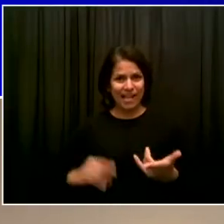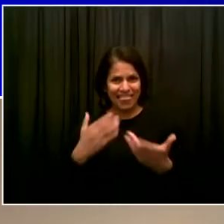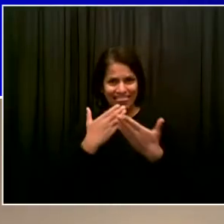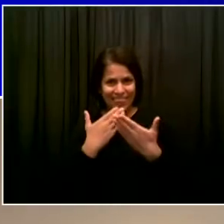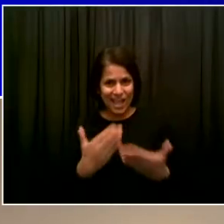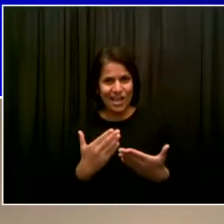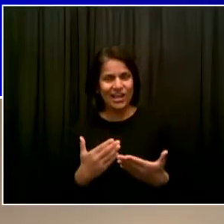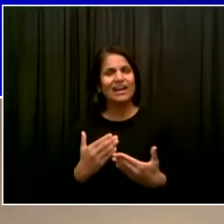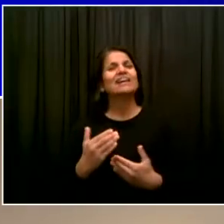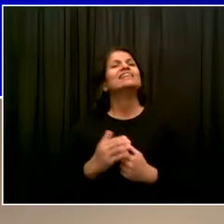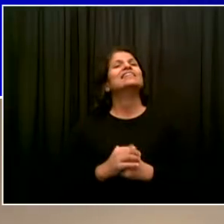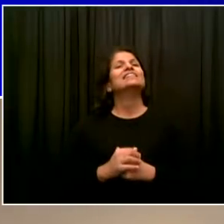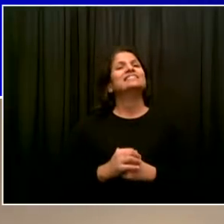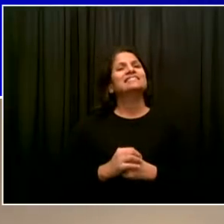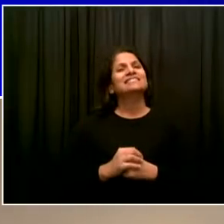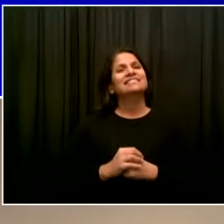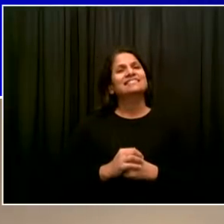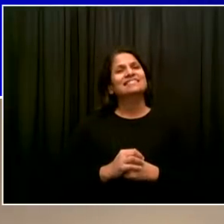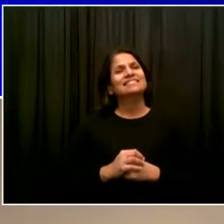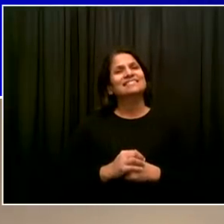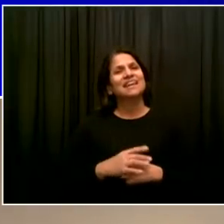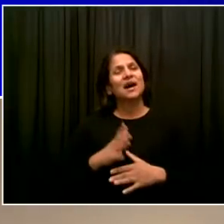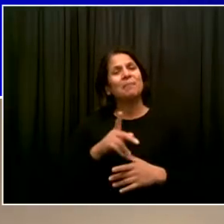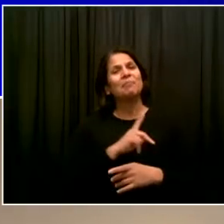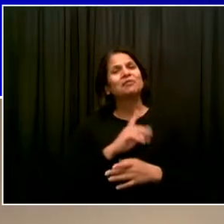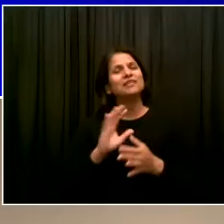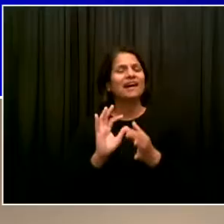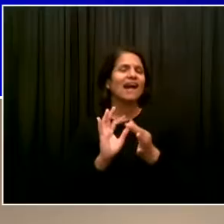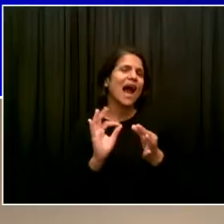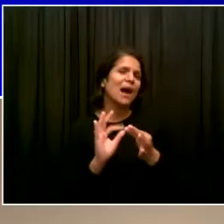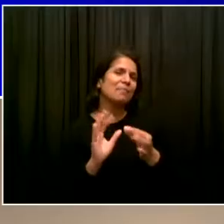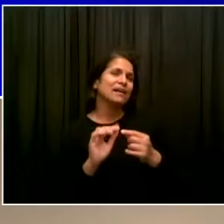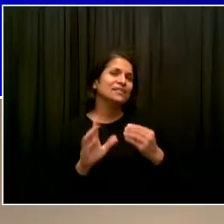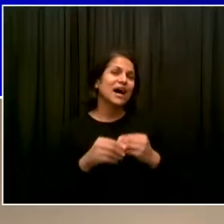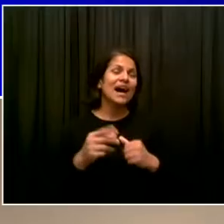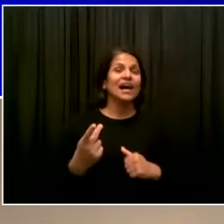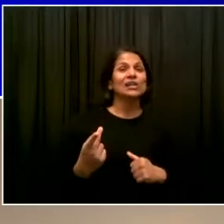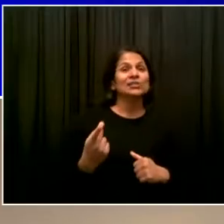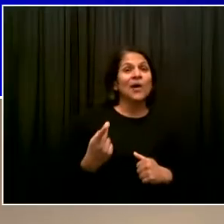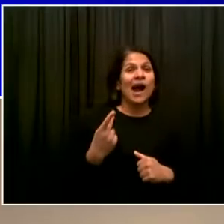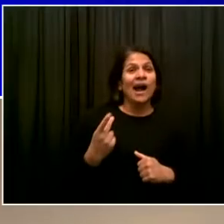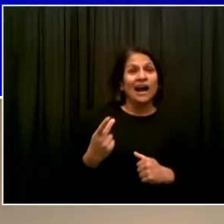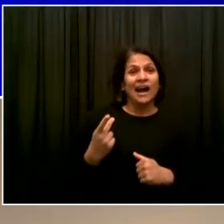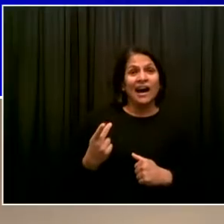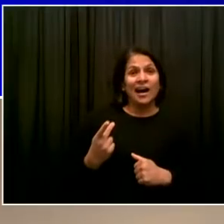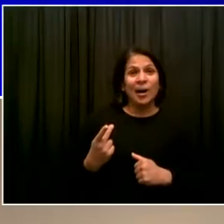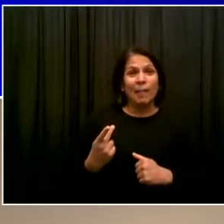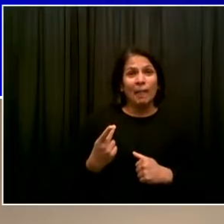THANK YOU CHIRLANE McCRAY. THE LAST THING I WANT TO SAY IS RVEY RPESAONL .